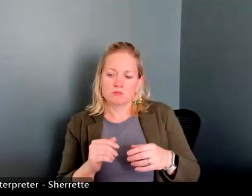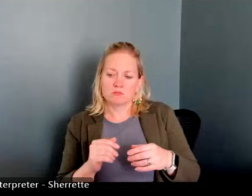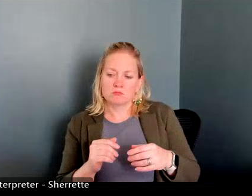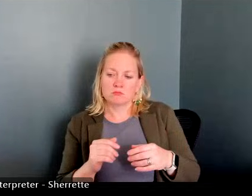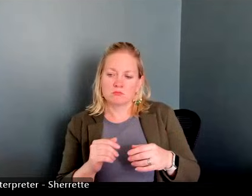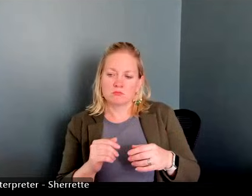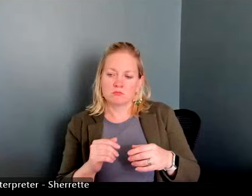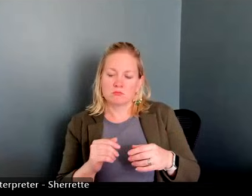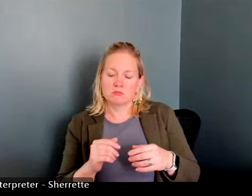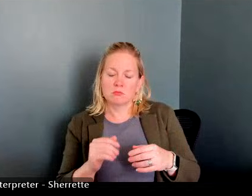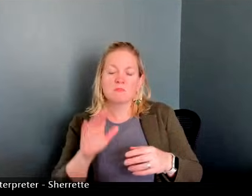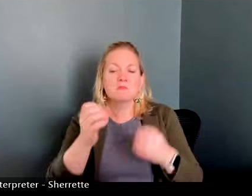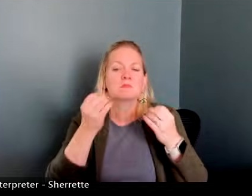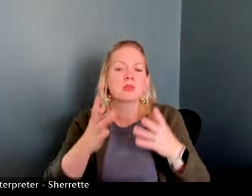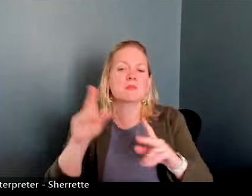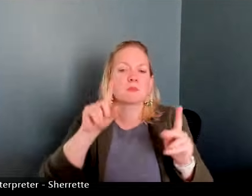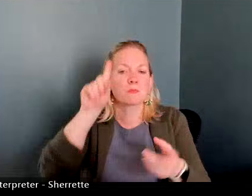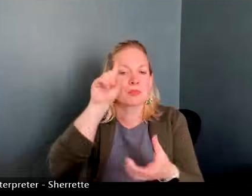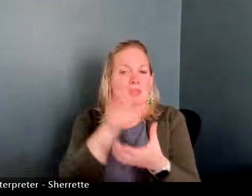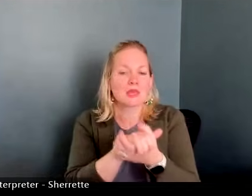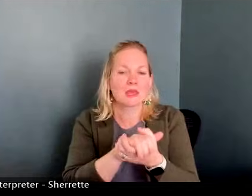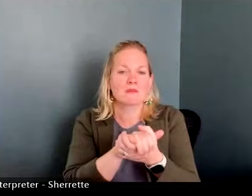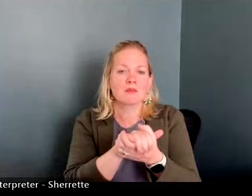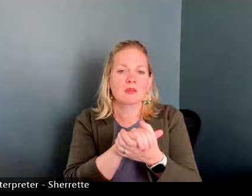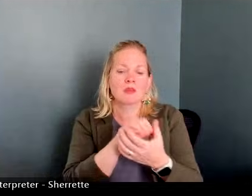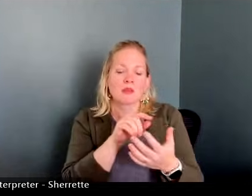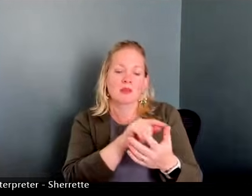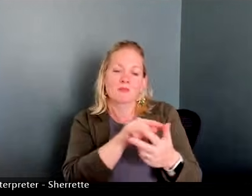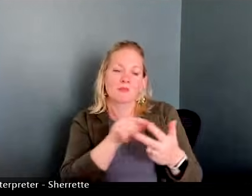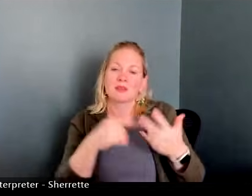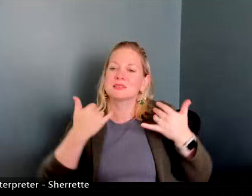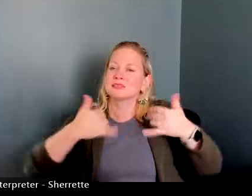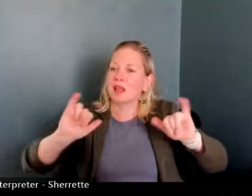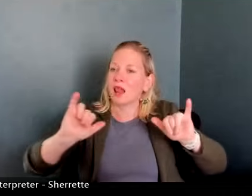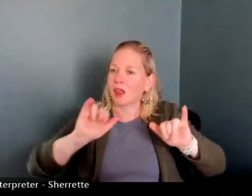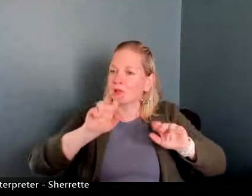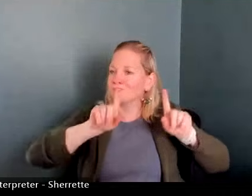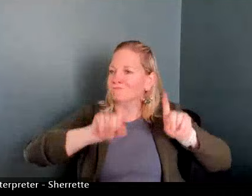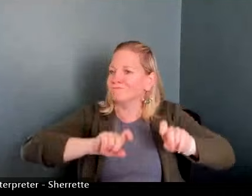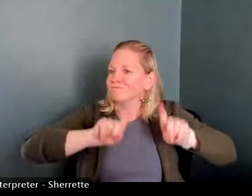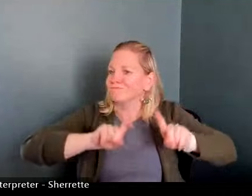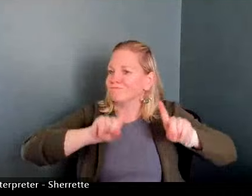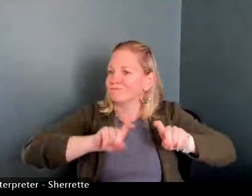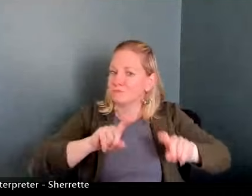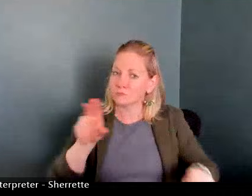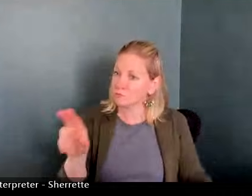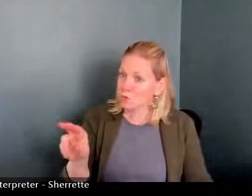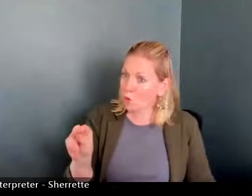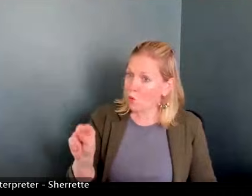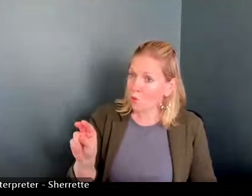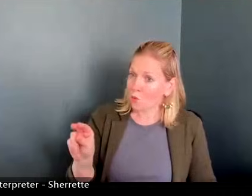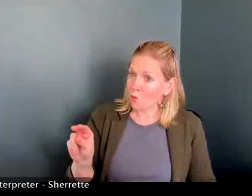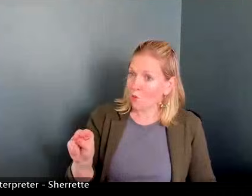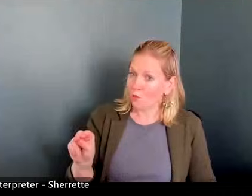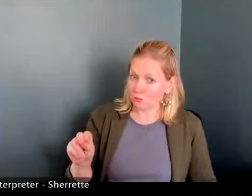people have this idea that they were some sort of still experimental. And we go, "No. They're not experimental. They're on the market, and you can get them now."